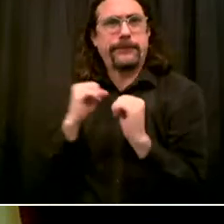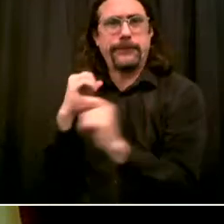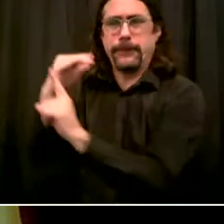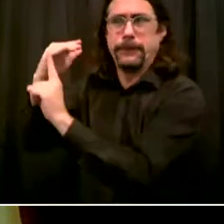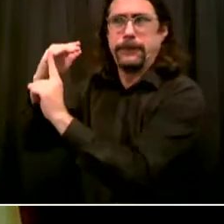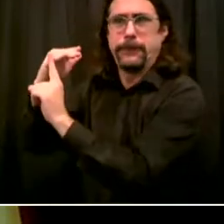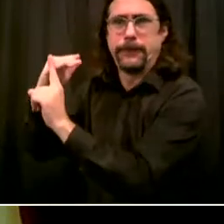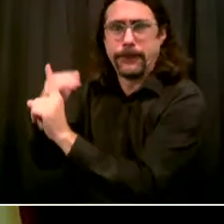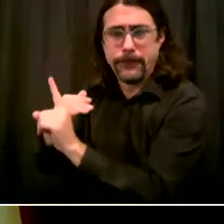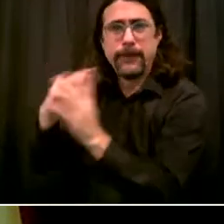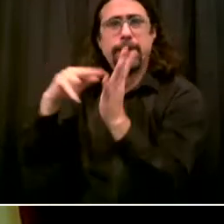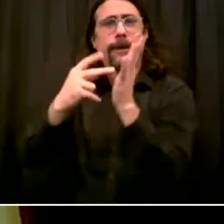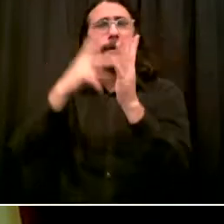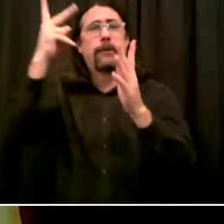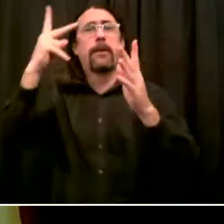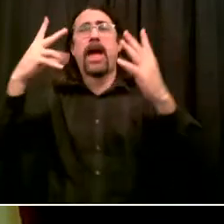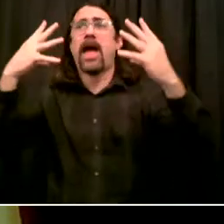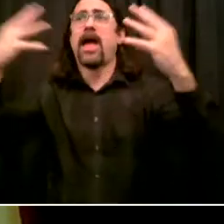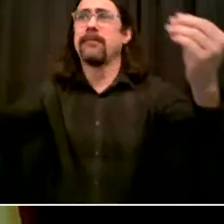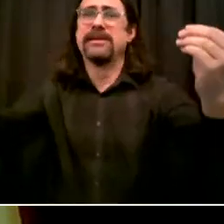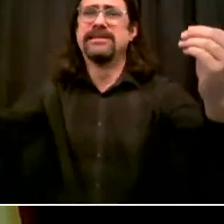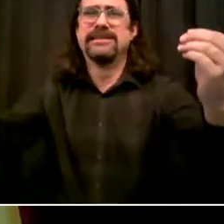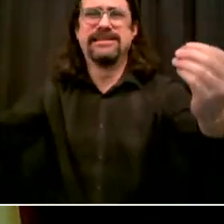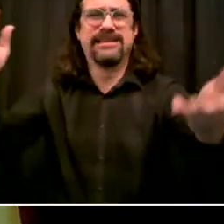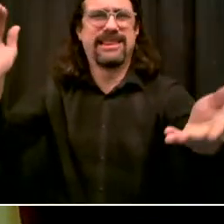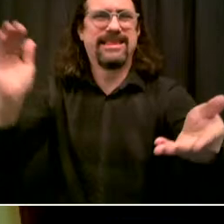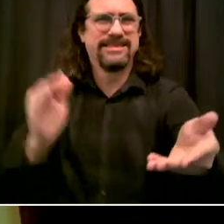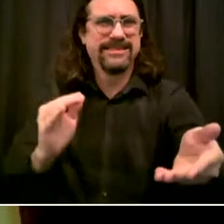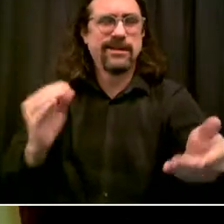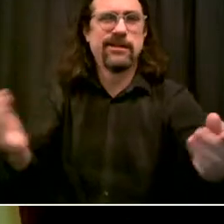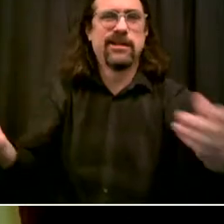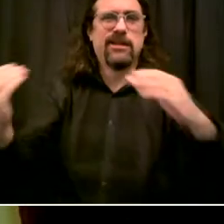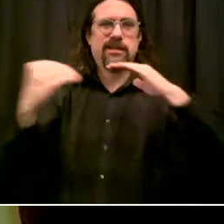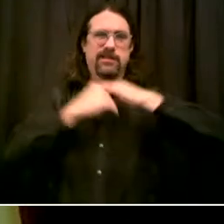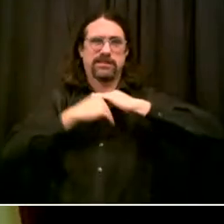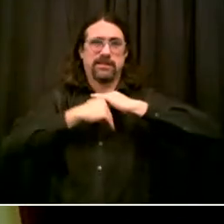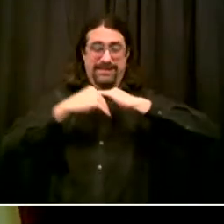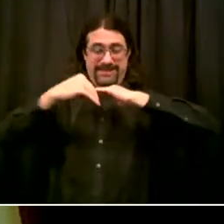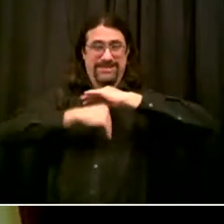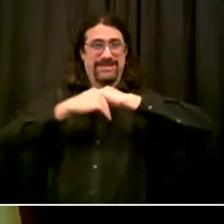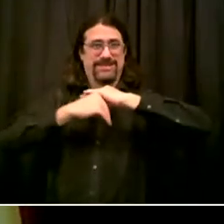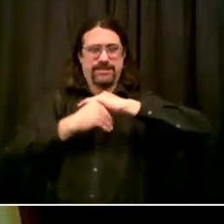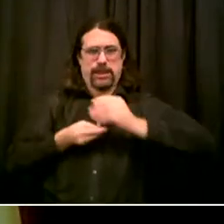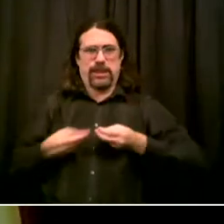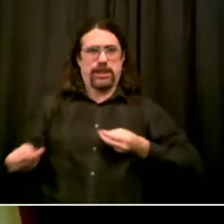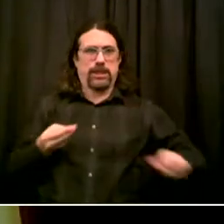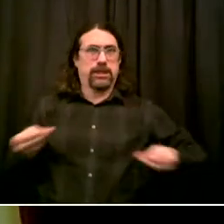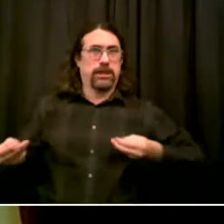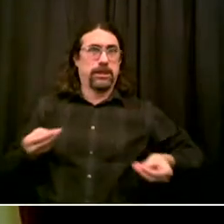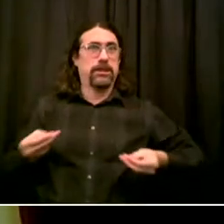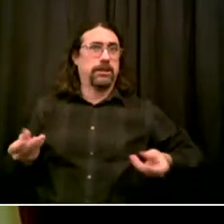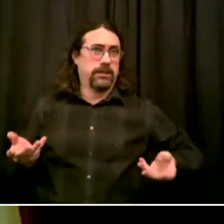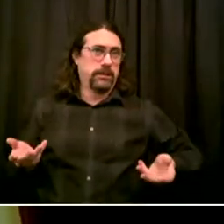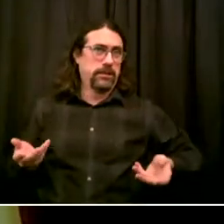IS A HIGHER RISK THAN OUTDOORS. AS PEOPLE TRY TO MAINTAIN, THEY